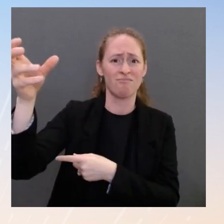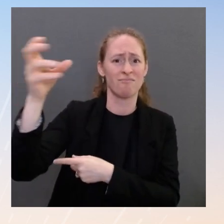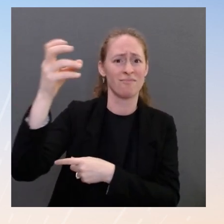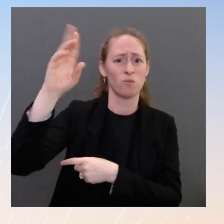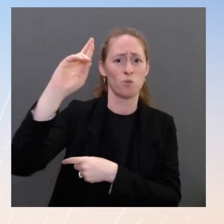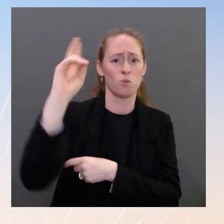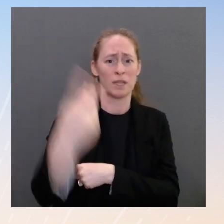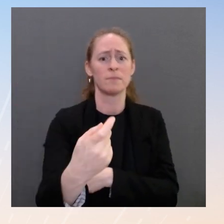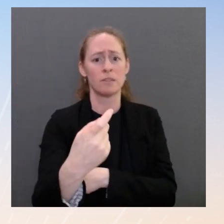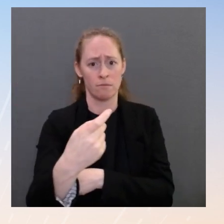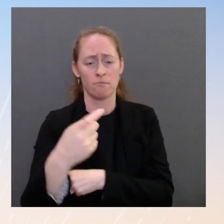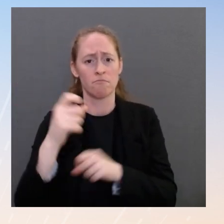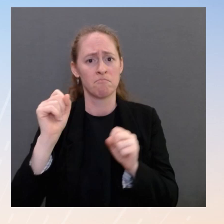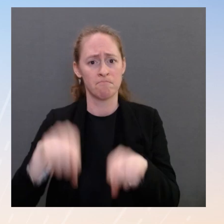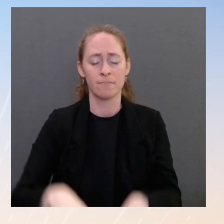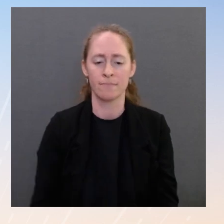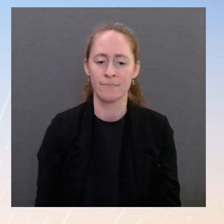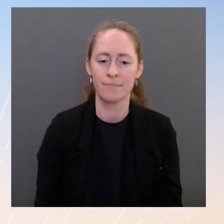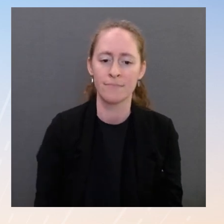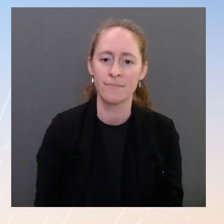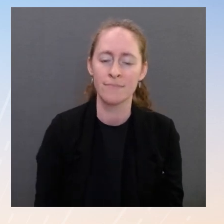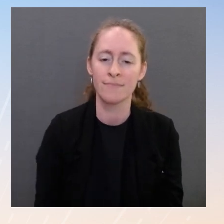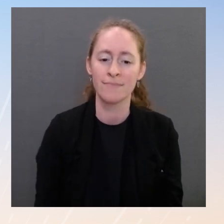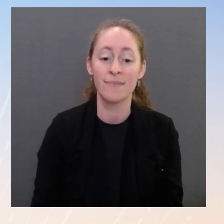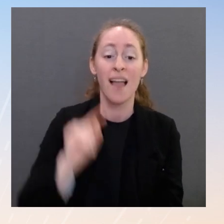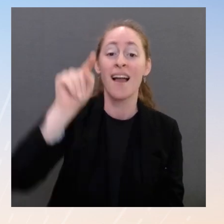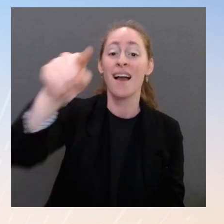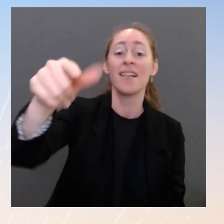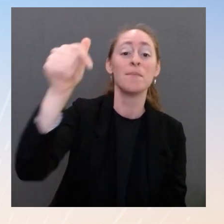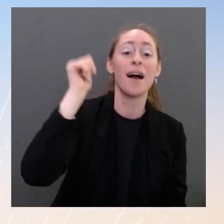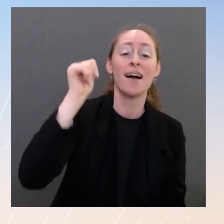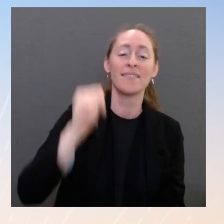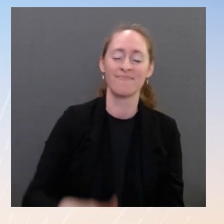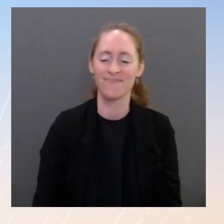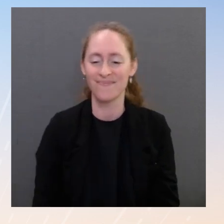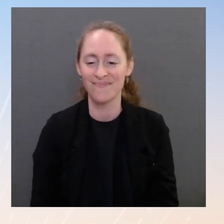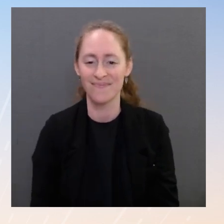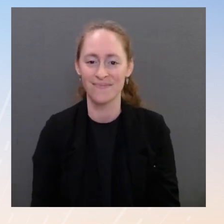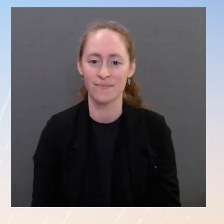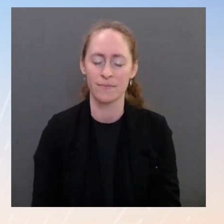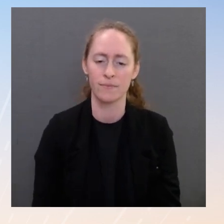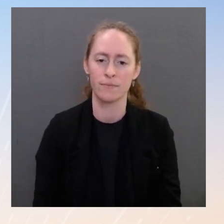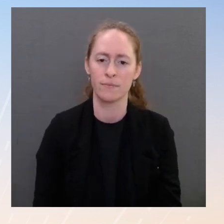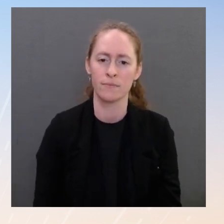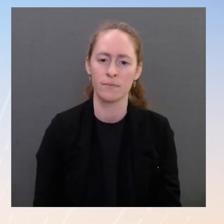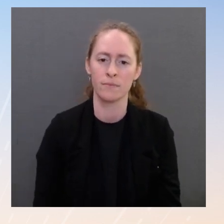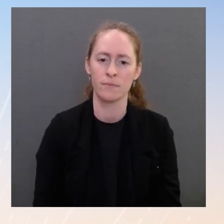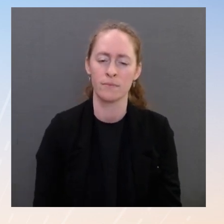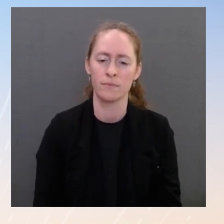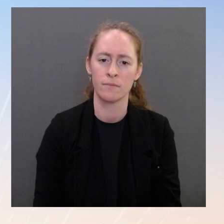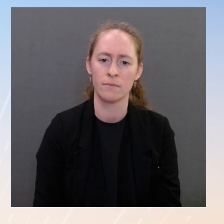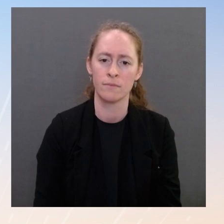The Press: Go ahead in the back. In the way back. Way back. The Press: Eleven years ago, Japan had a terrible disaster and the U.S. launched a program most people